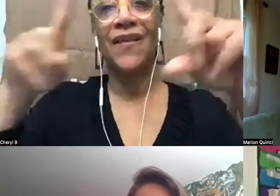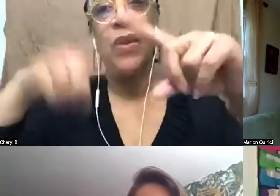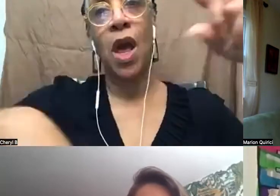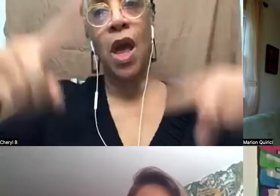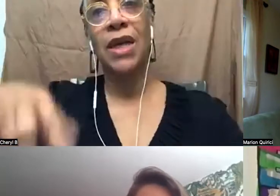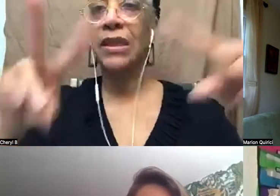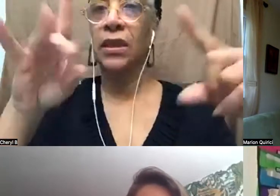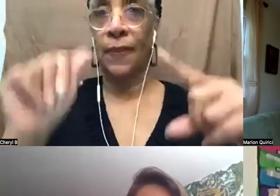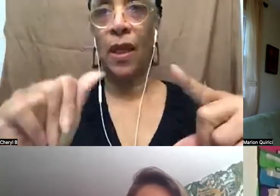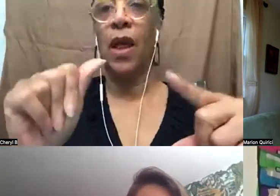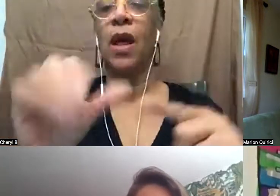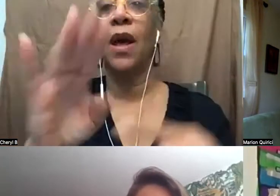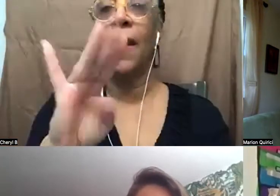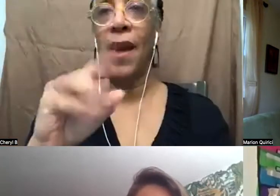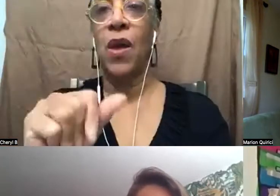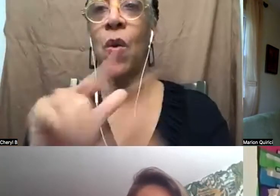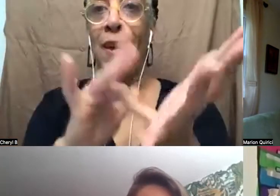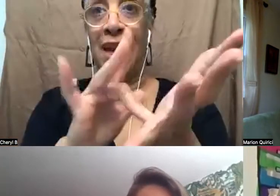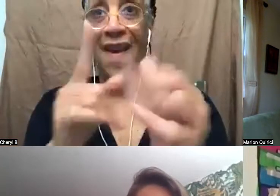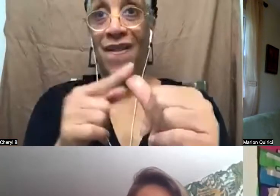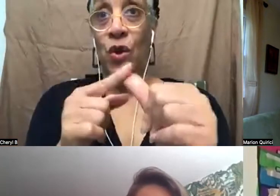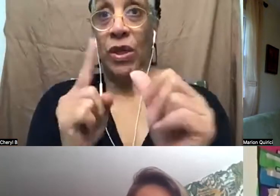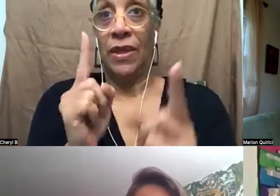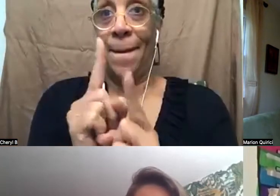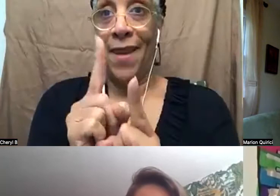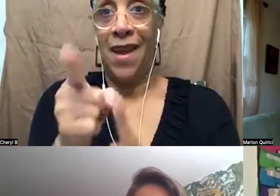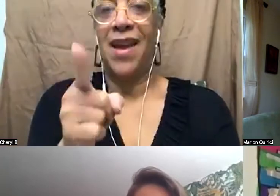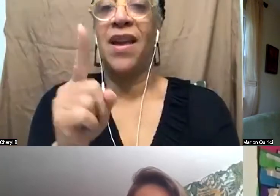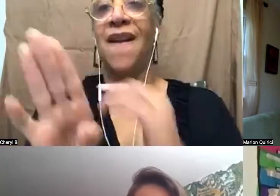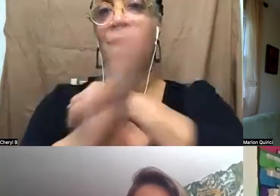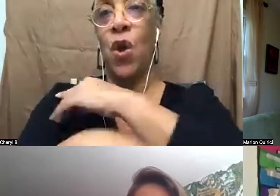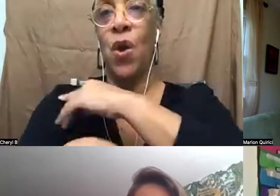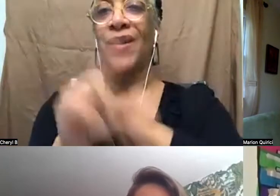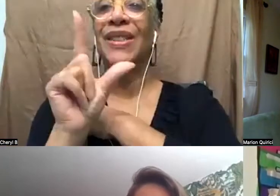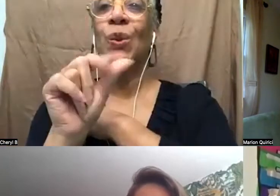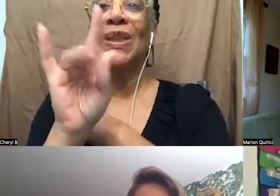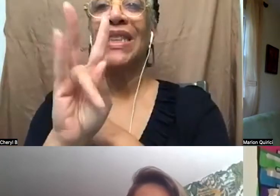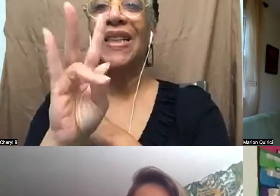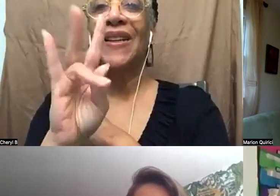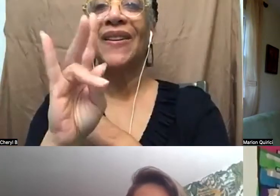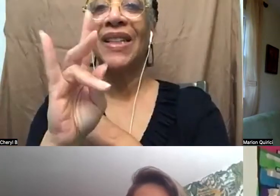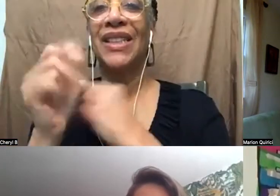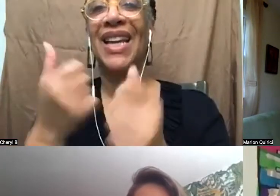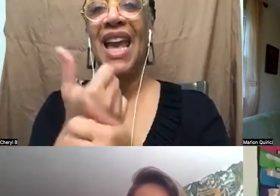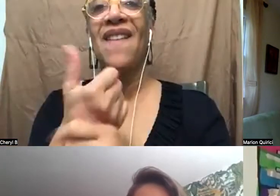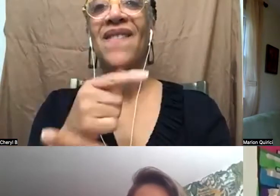I first met Marina in the fall of 2017 when she gave a live puppetry performance at a conference hosted by the